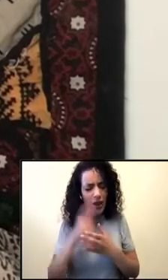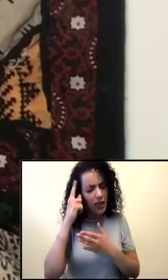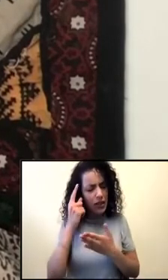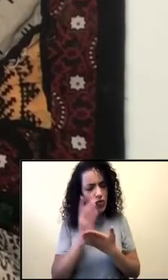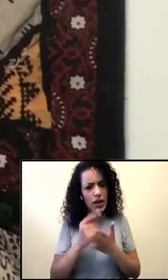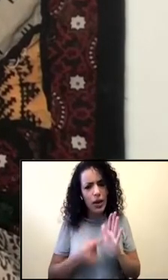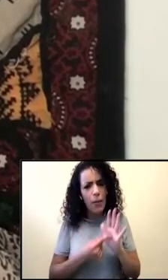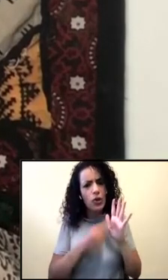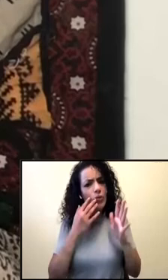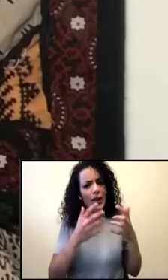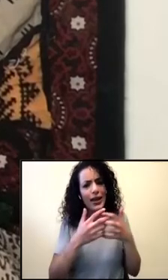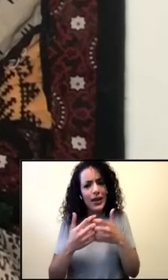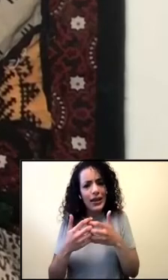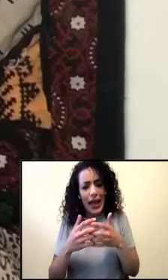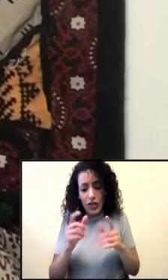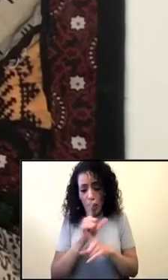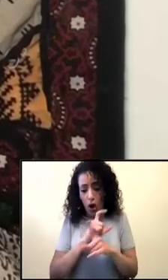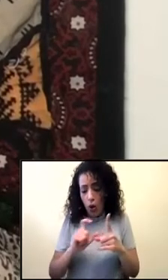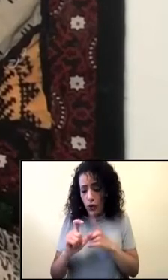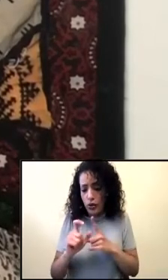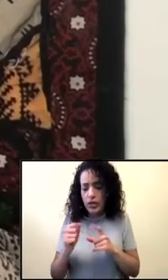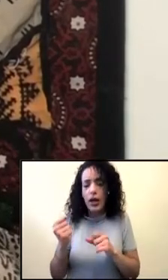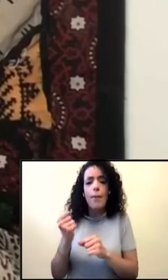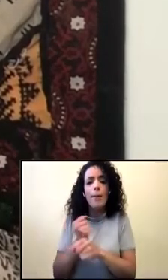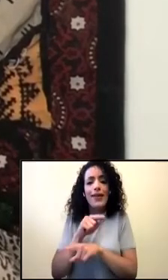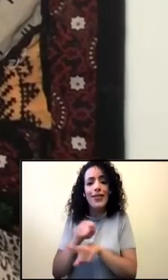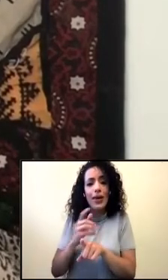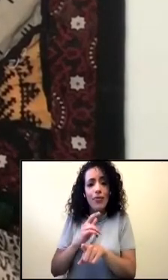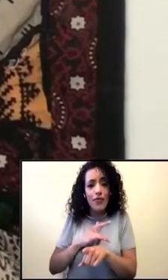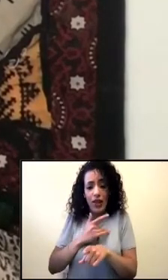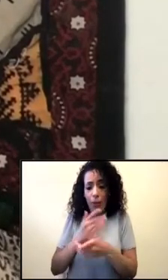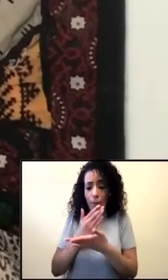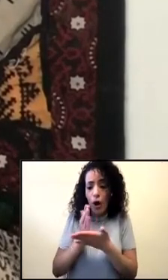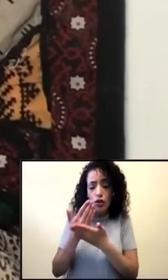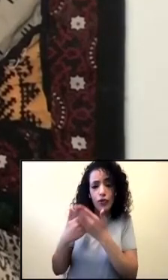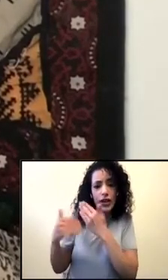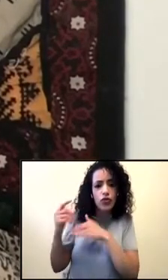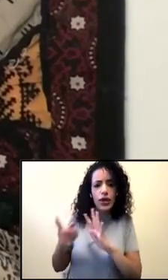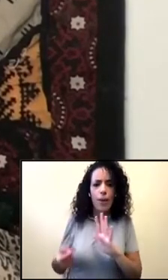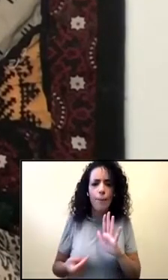make them feel part of history, and part of archiving and giving them a sense of value in